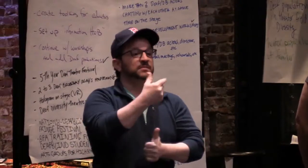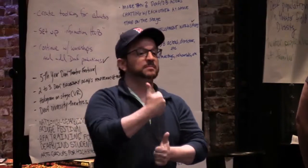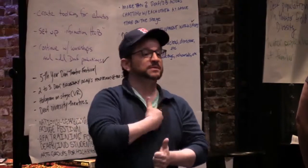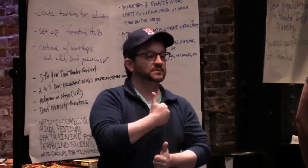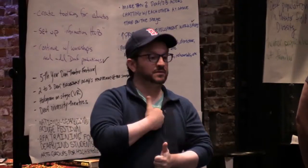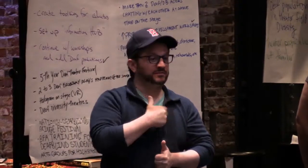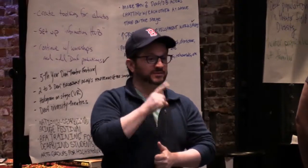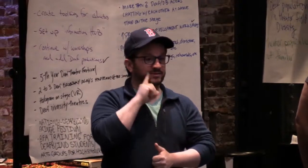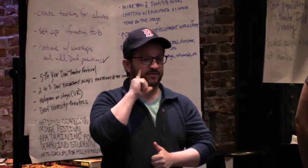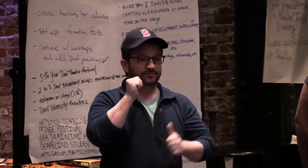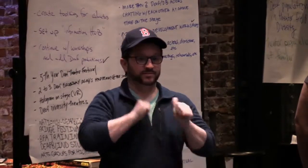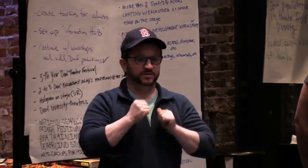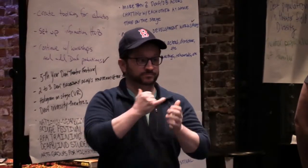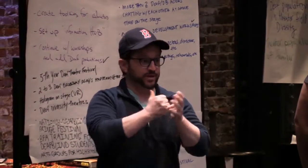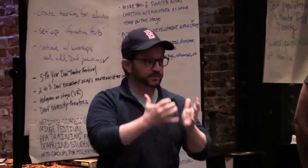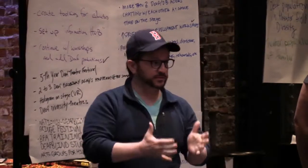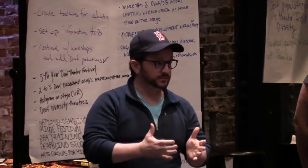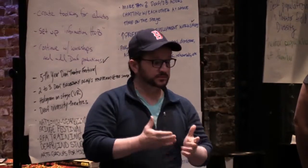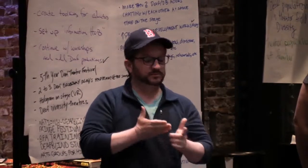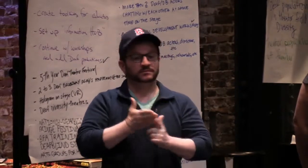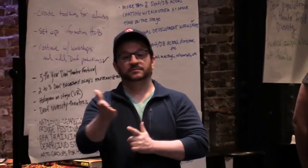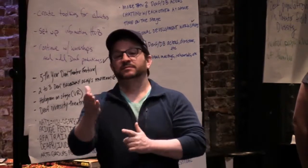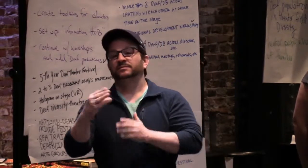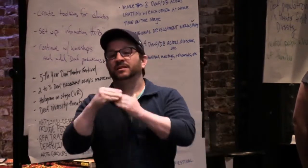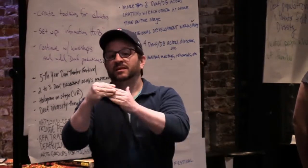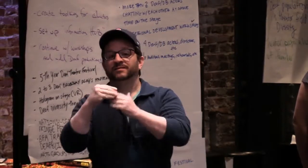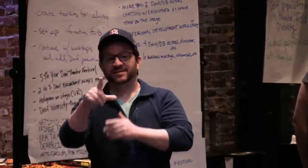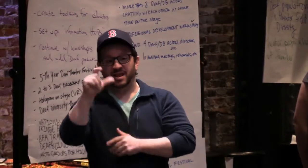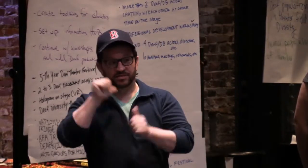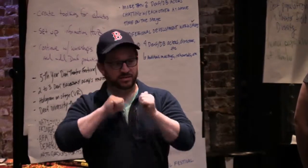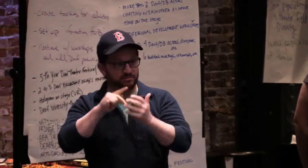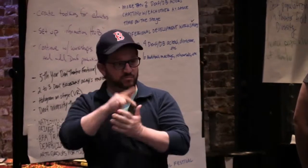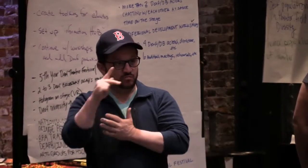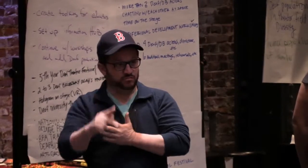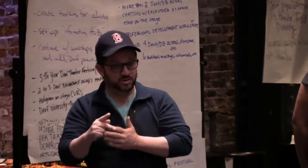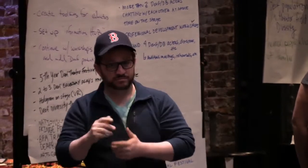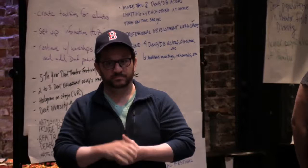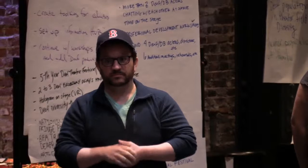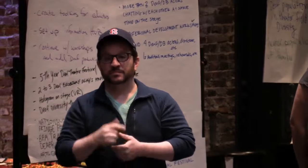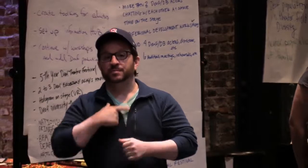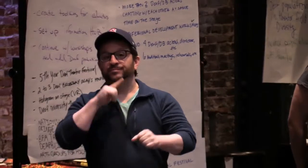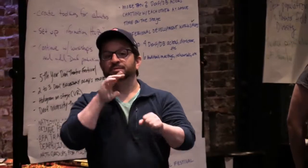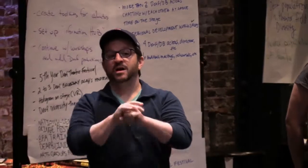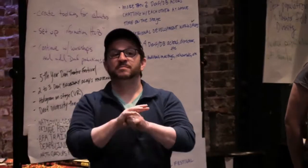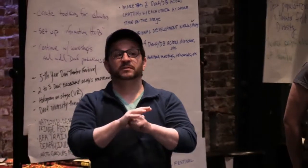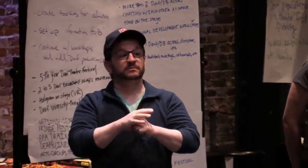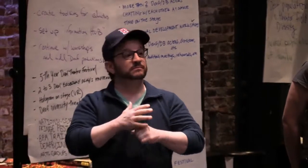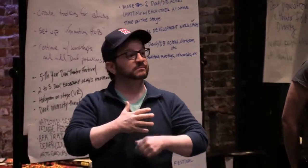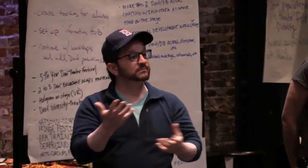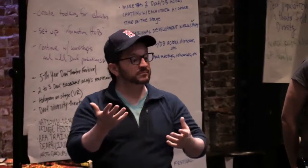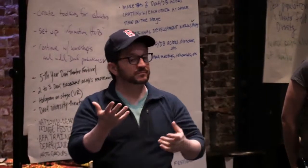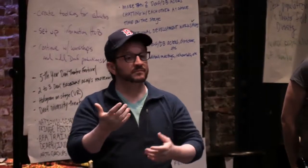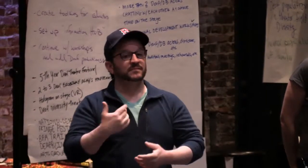I'm committed to two roles. First, I'm a deaf artist, and I also work at the Guyadette program